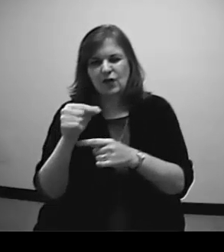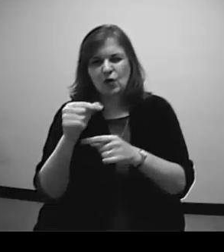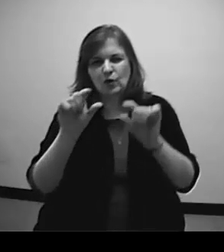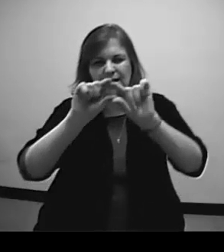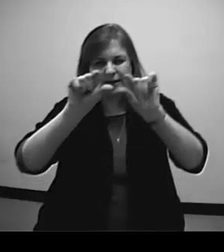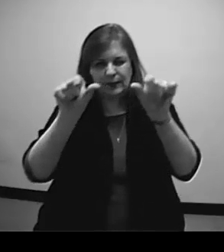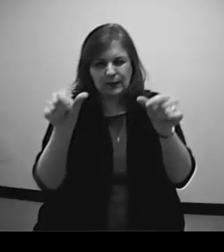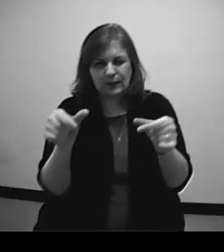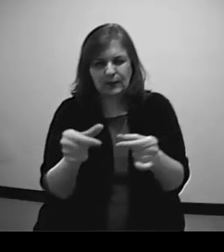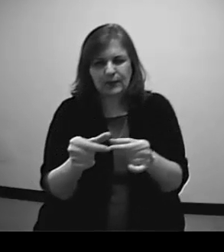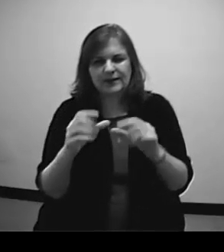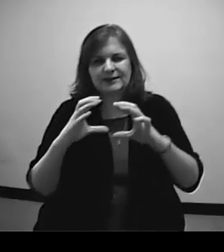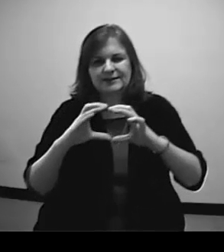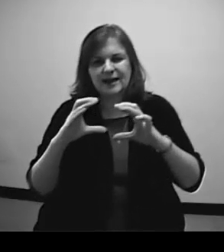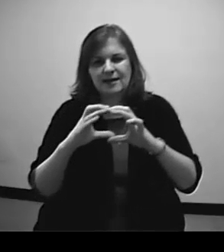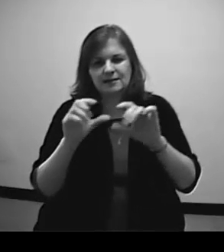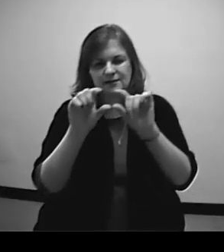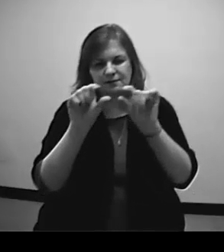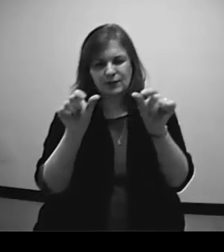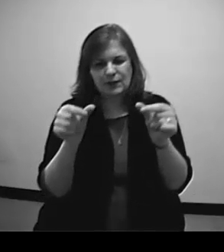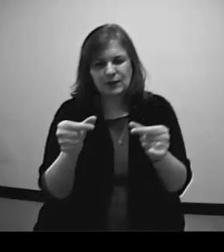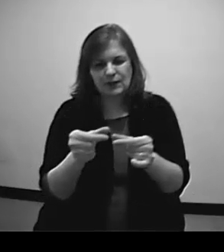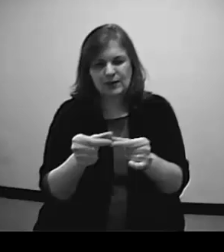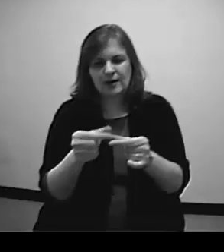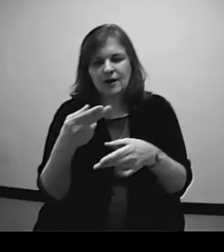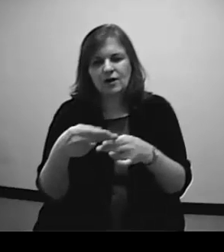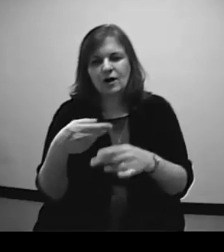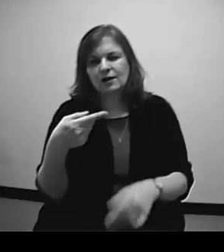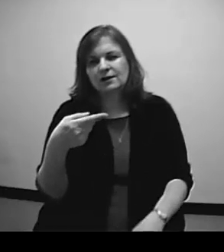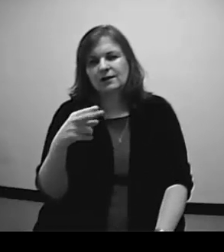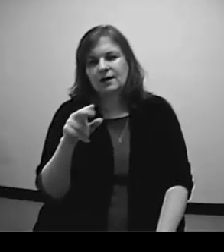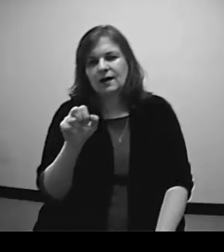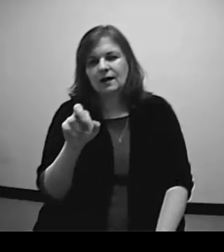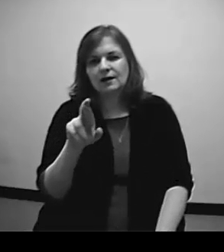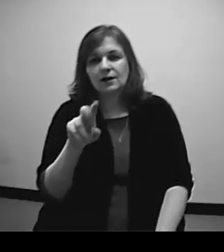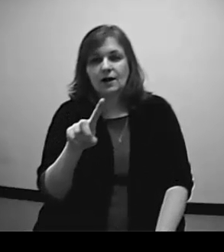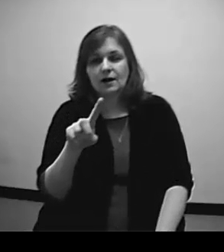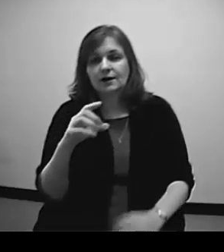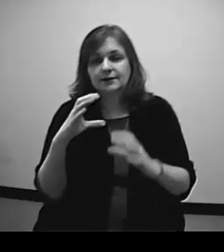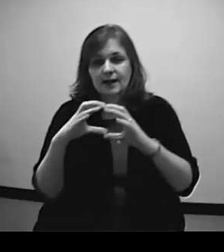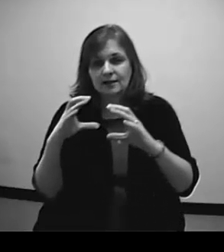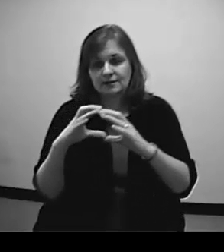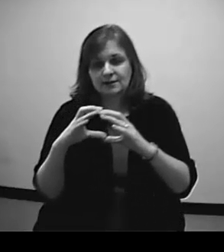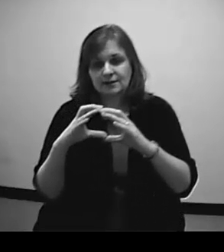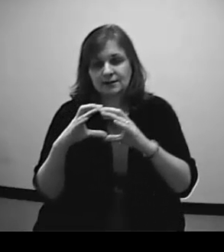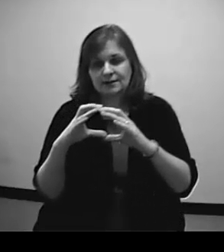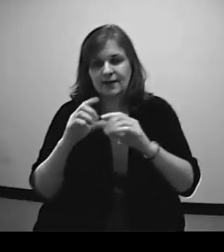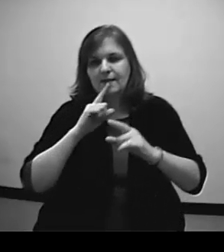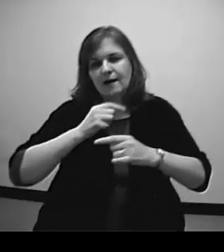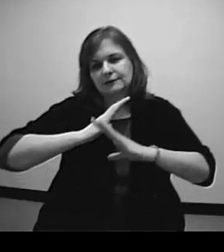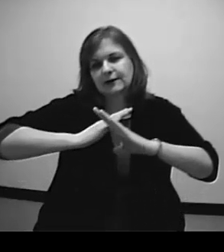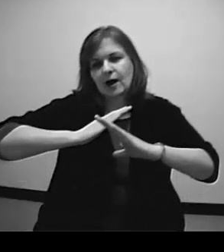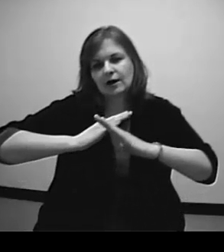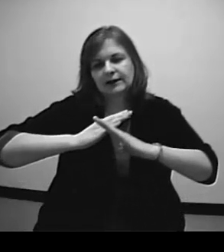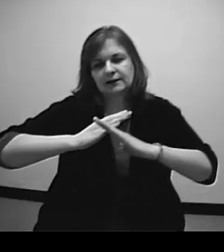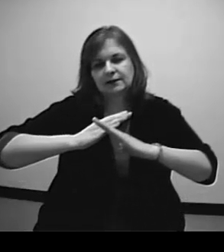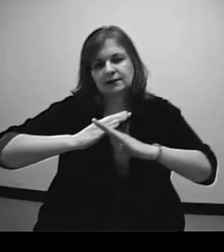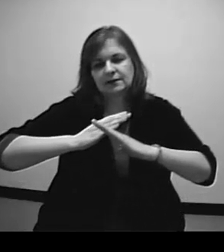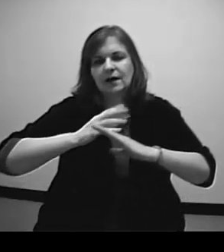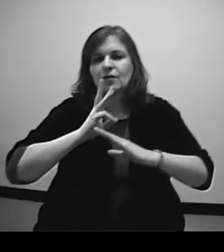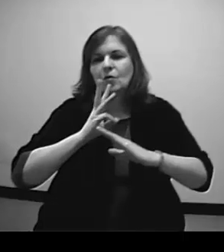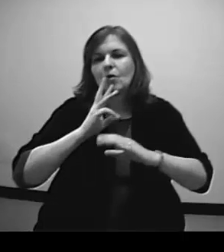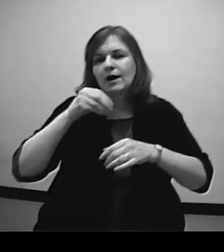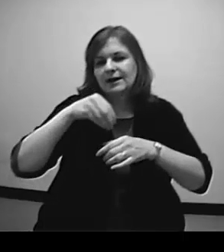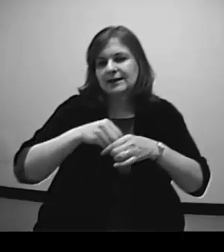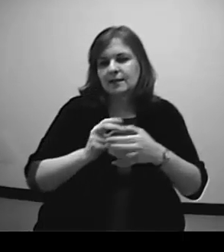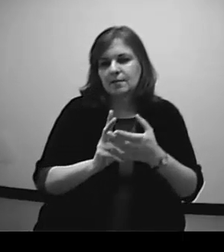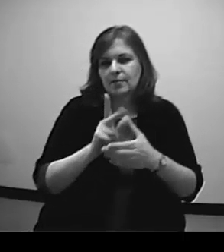what the green cells are surrounding that stoma are known as guard cells - they are guarding the water inside that plant from